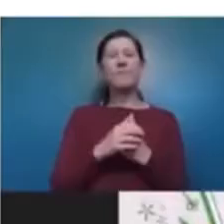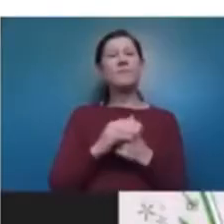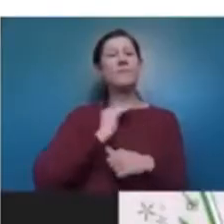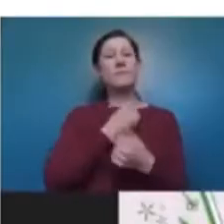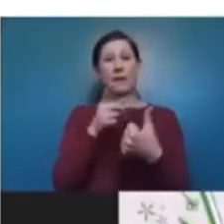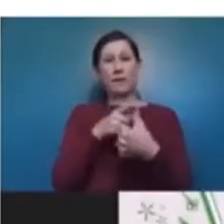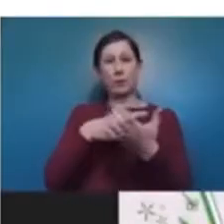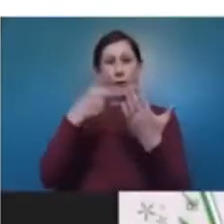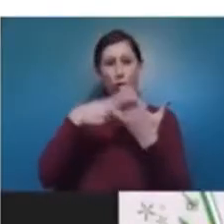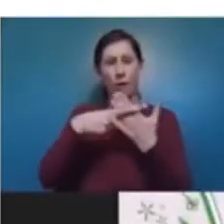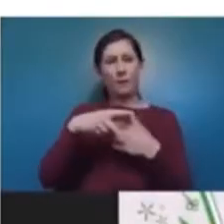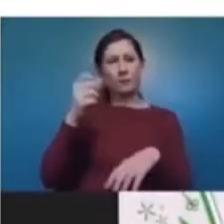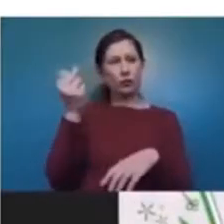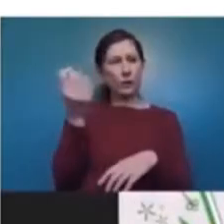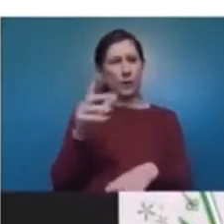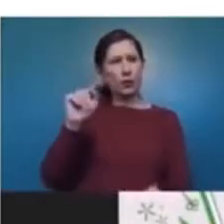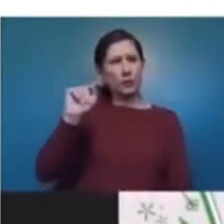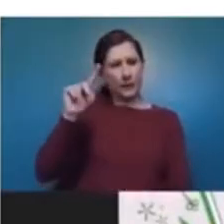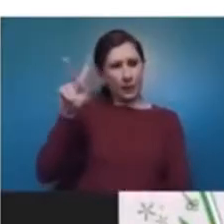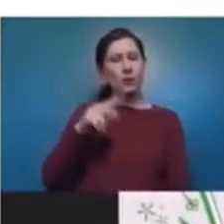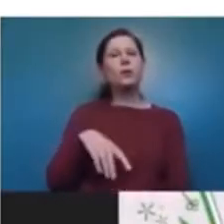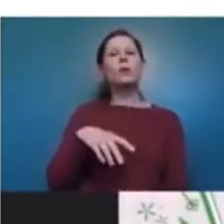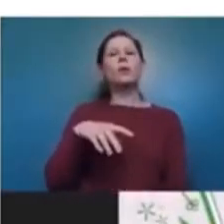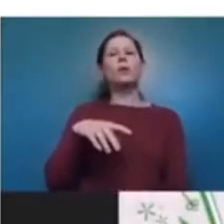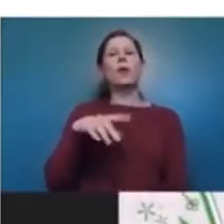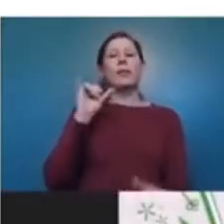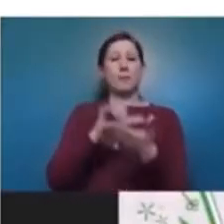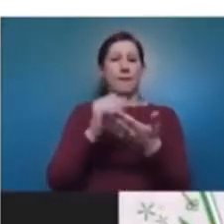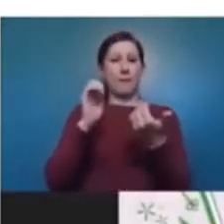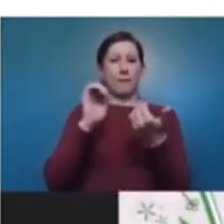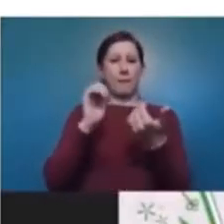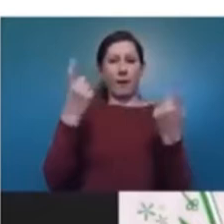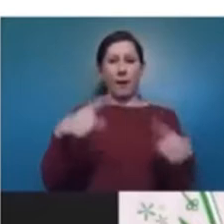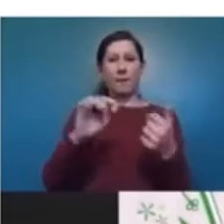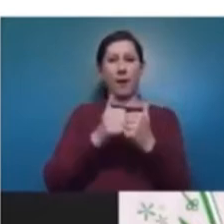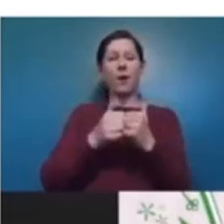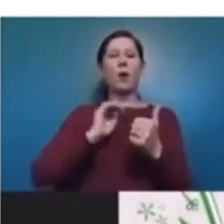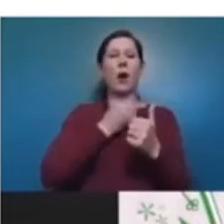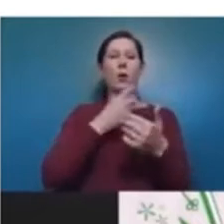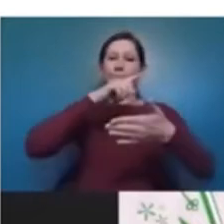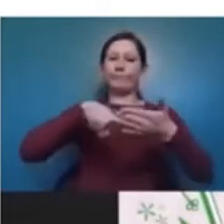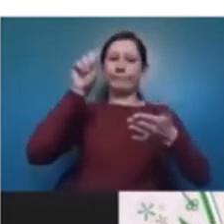Our first program on Shakespeare TV came out of the cancellation of our TourCo production of "Cymbeline" that